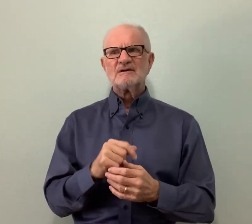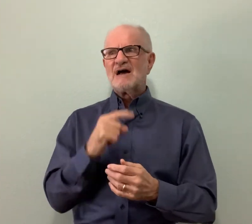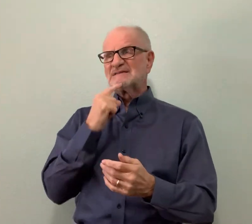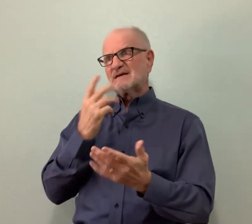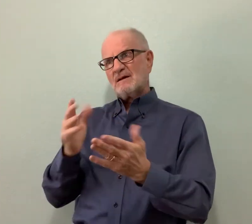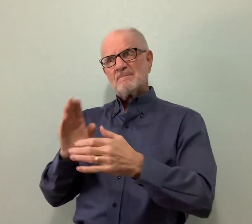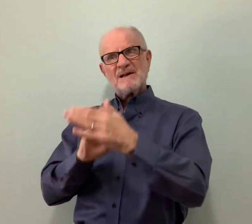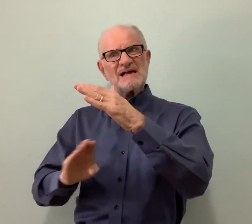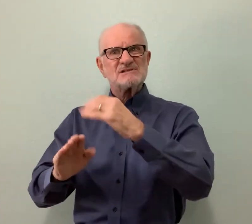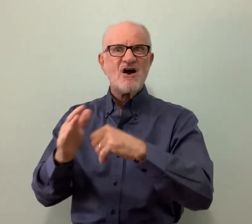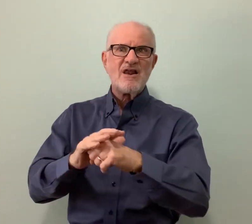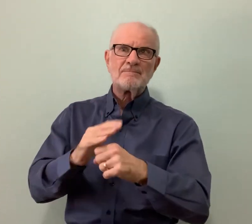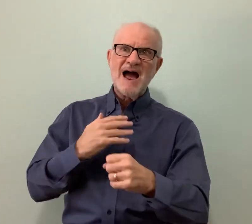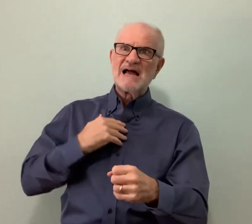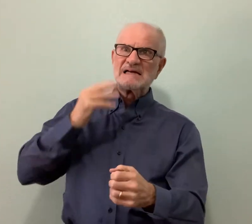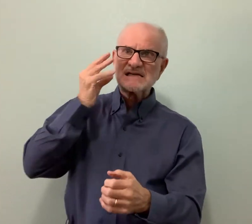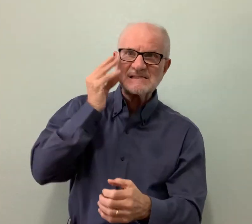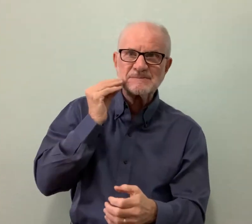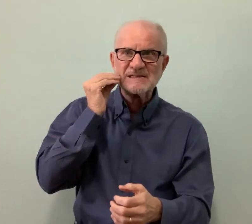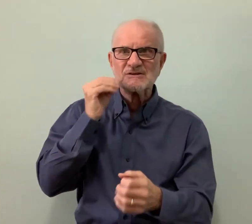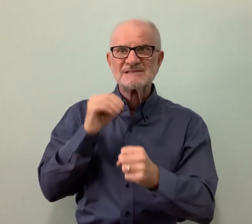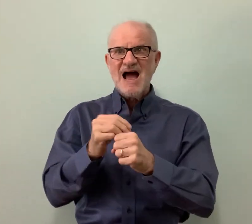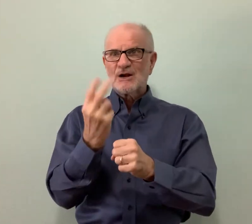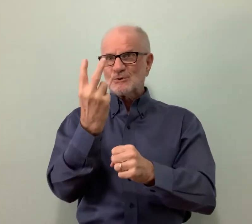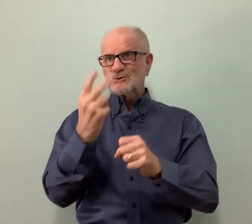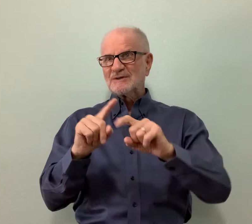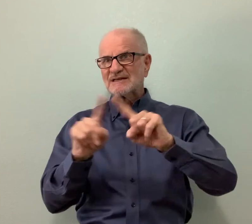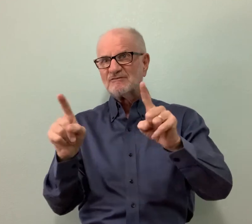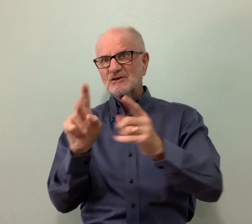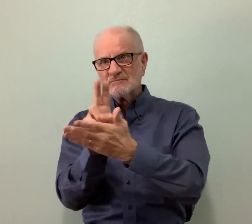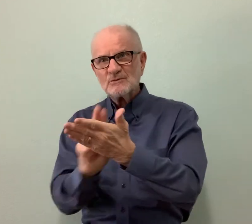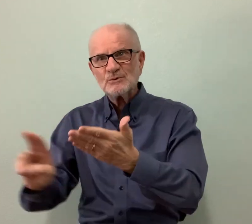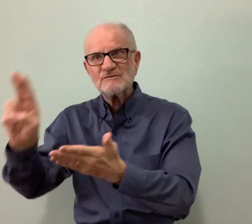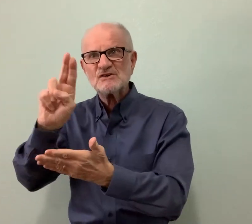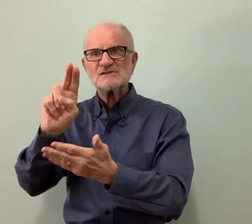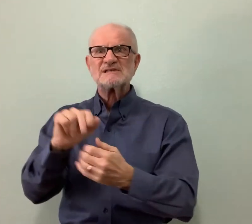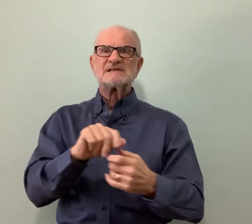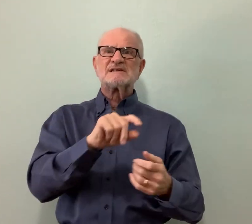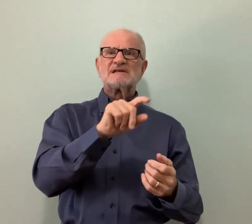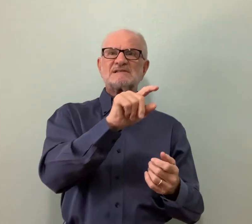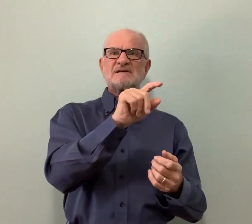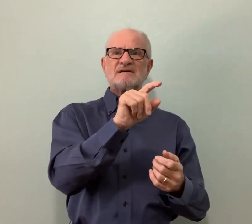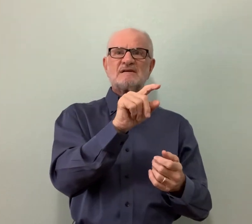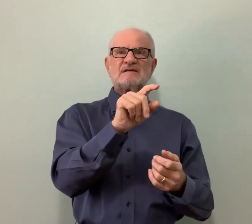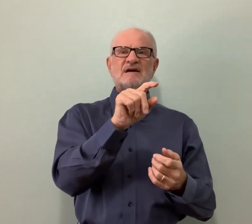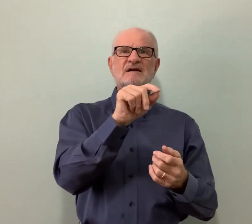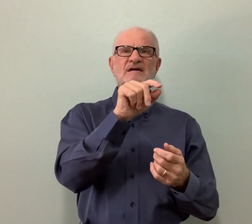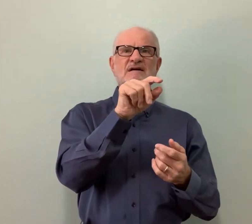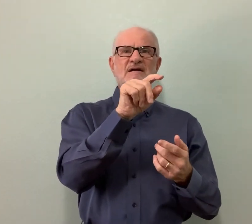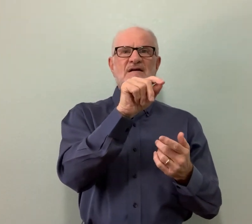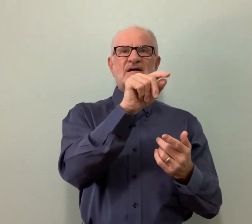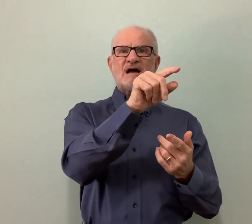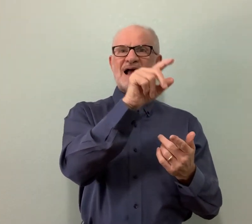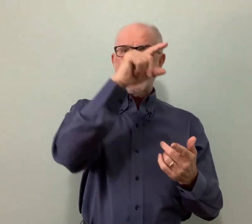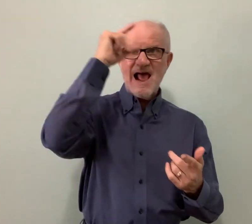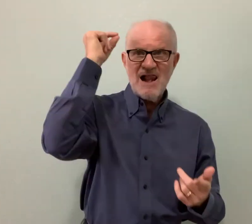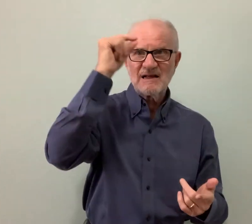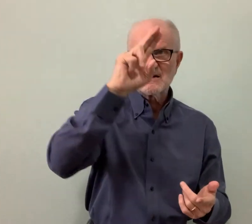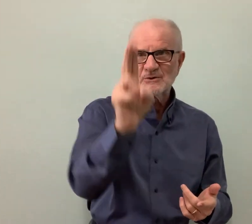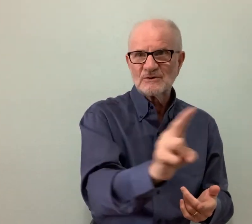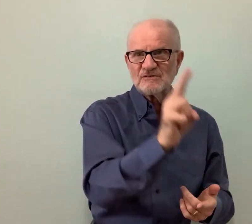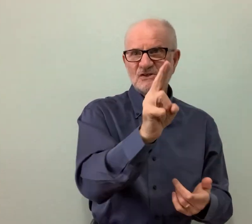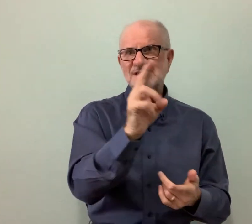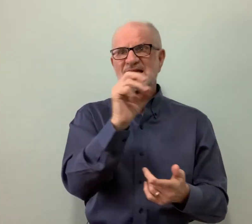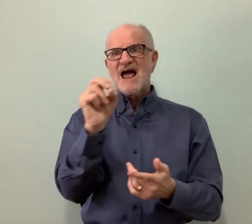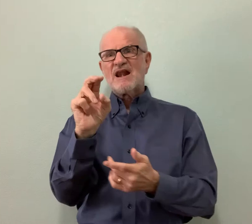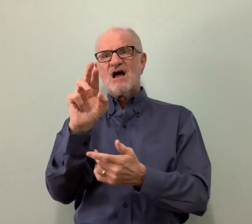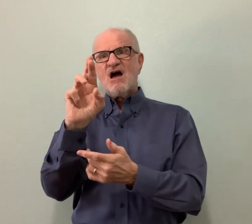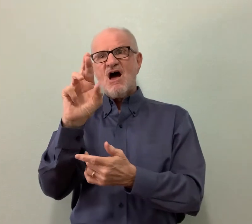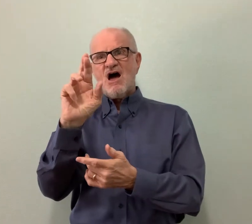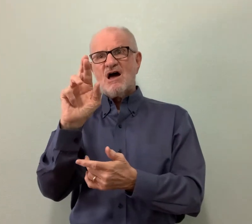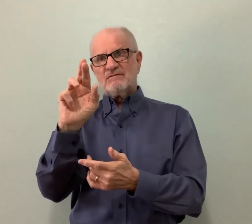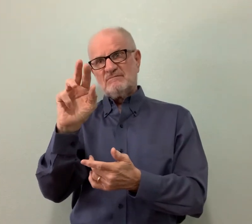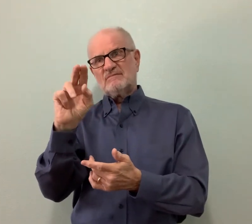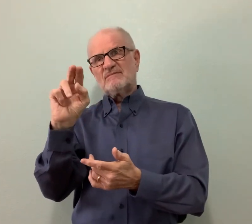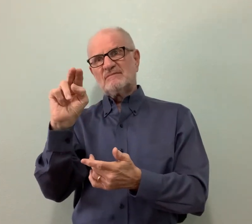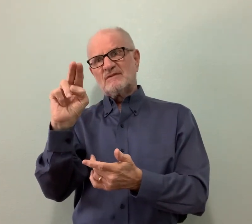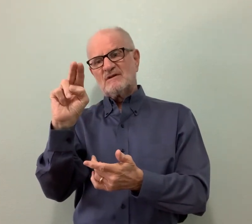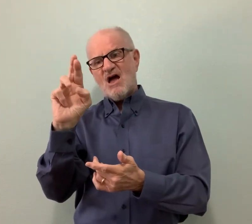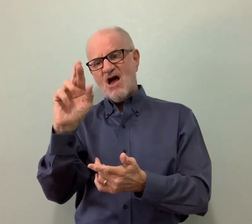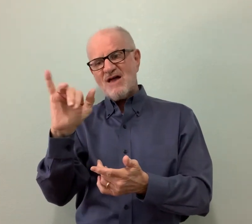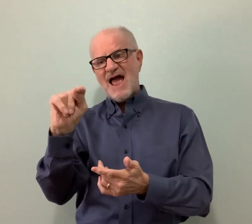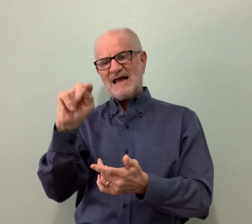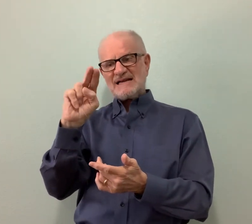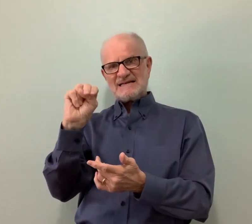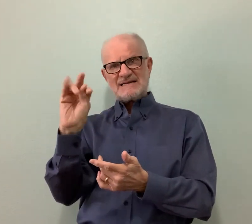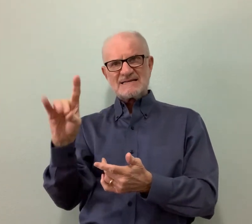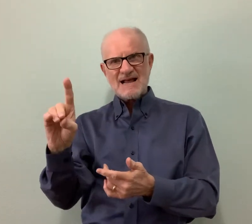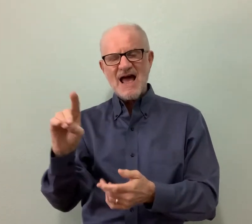I said that based on my experiences at two different universities, Gallaudet University and RIT/NTID,